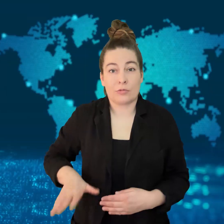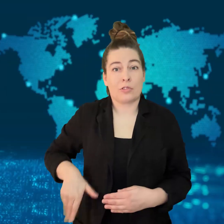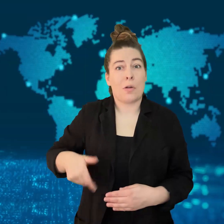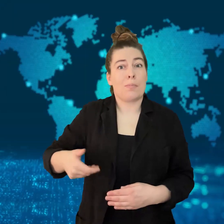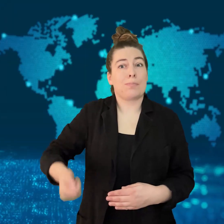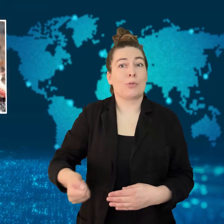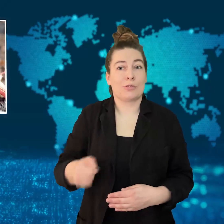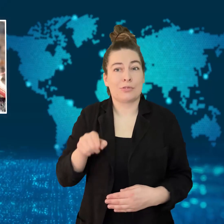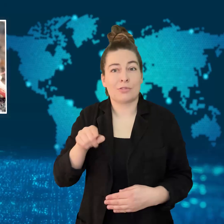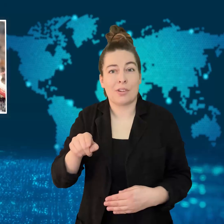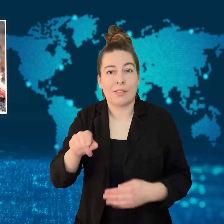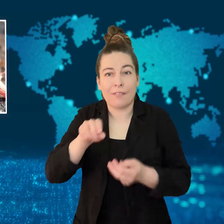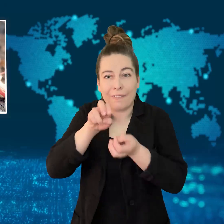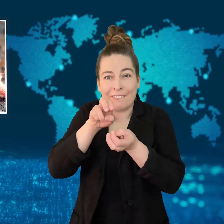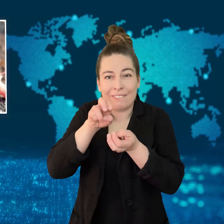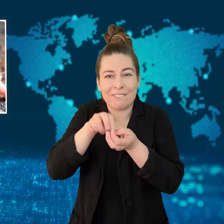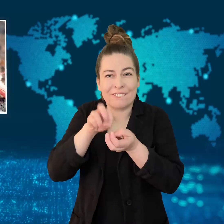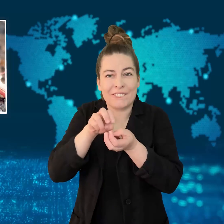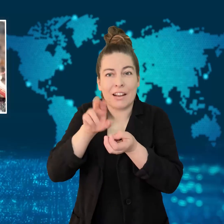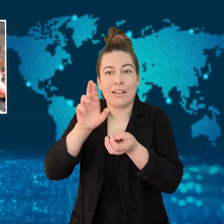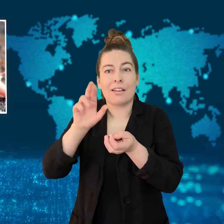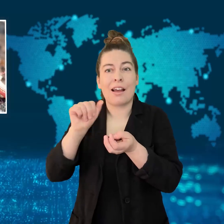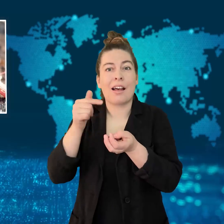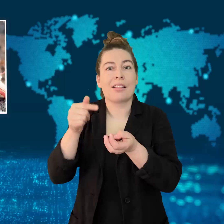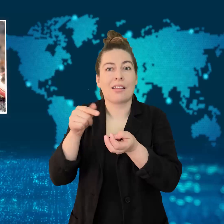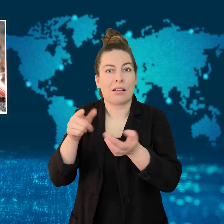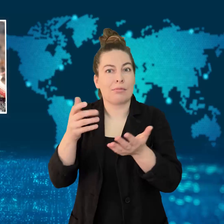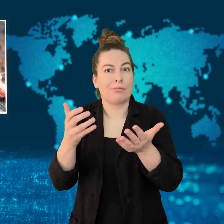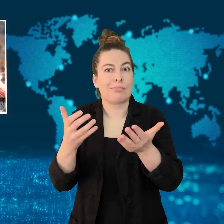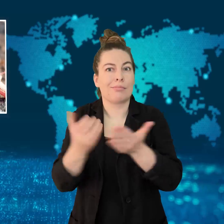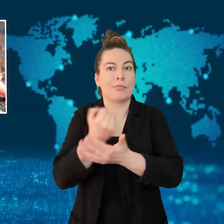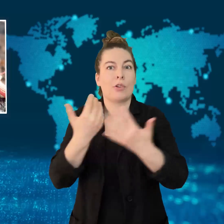[MONIKA]: A rat has set a record for